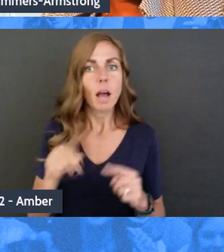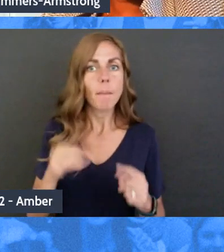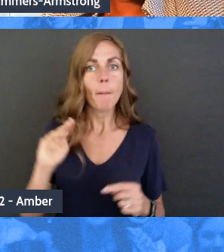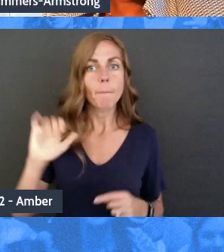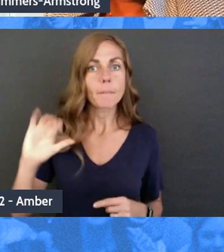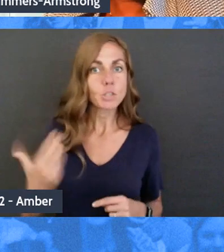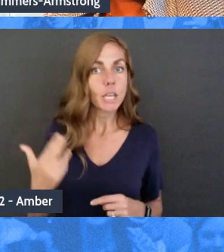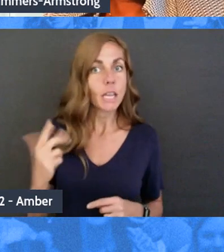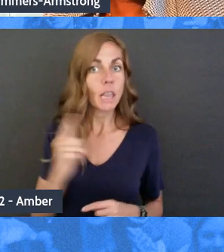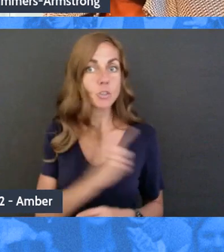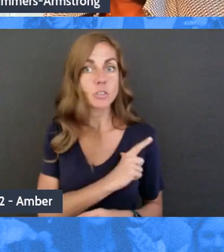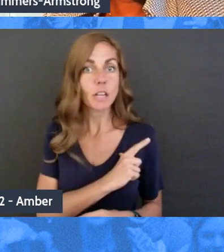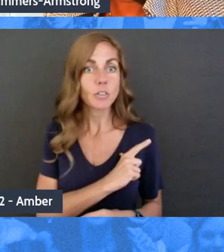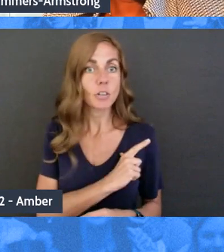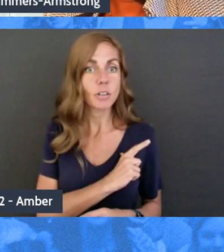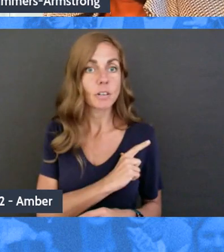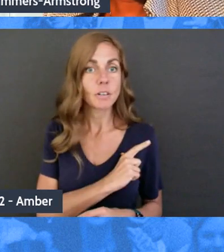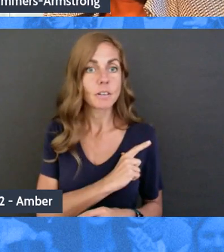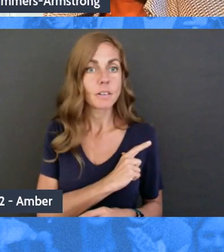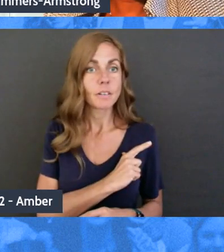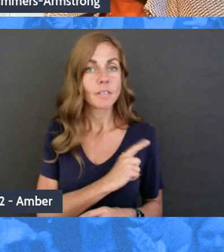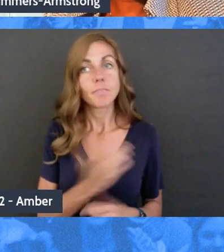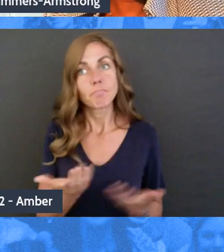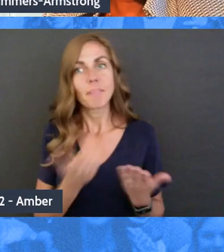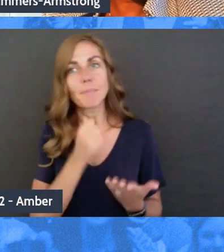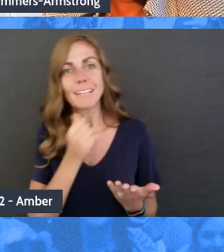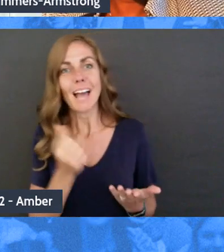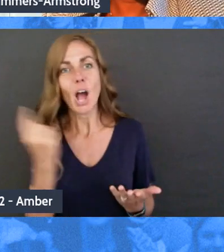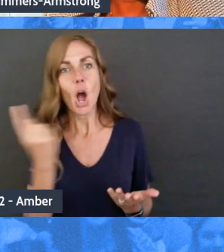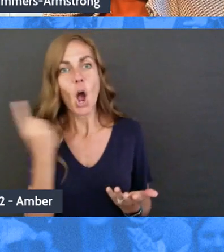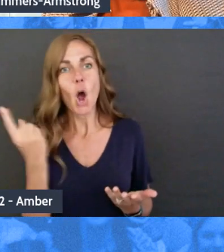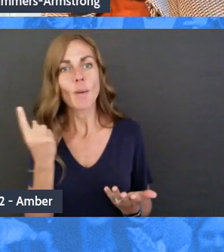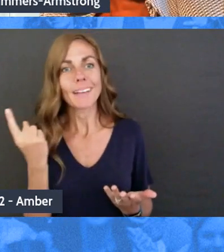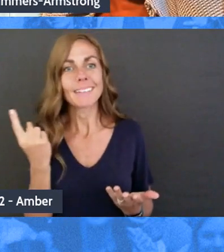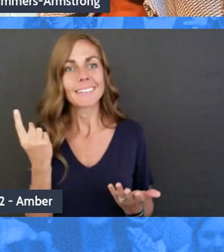which may not always be about making sure people can have access to it, unfortunately I know.